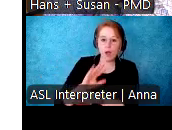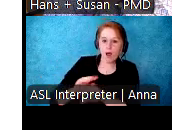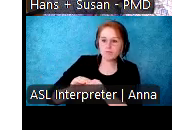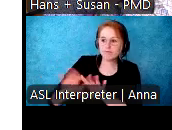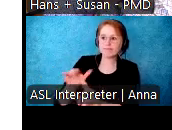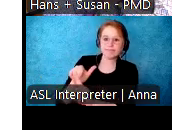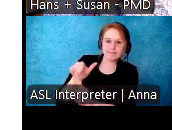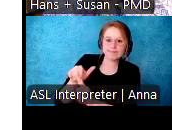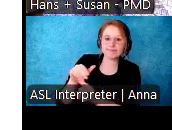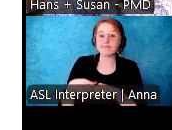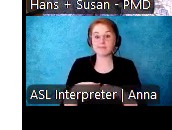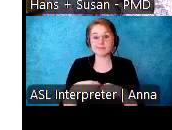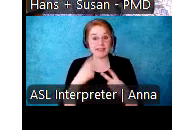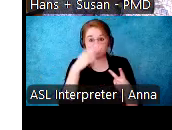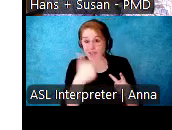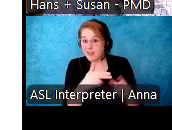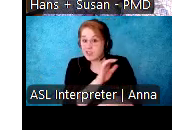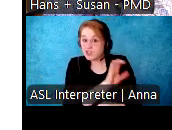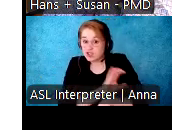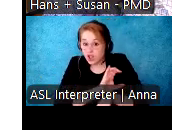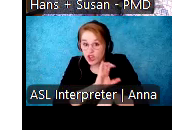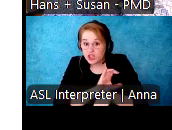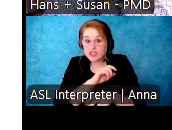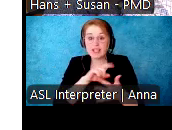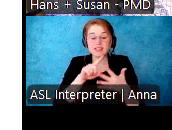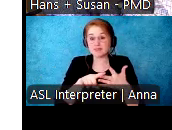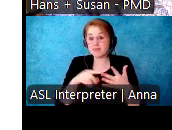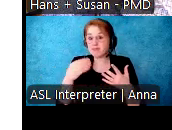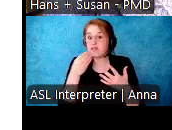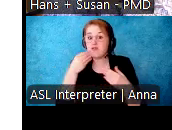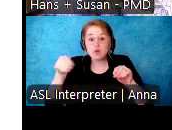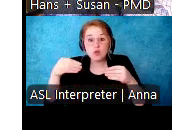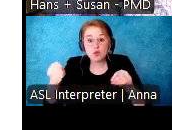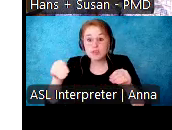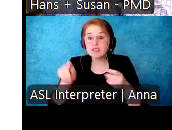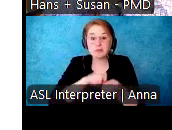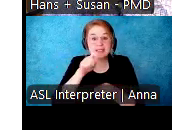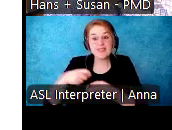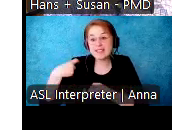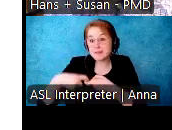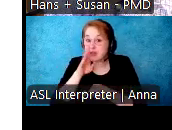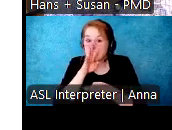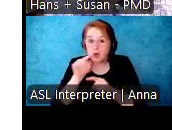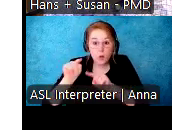and even Catholic churches in urban areas where we know there's a Spanish parish, exactly. Or masses.